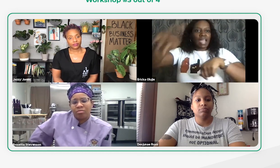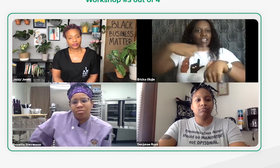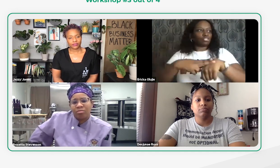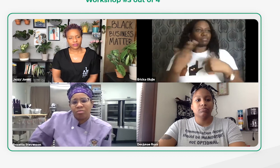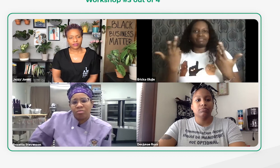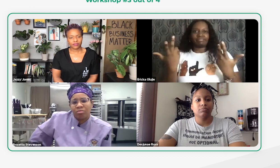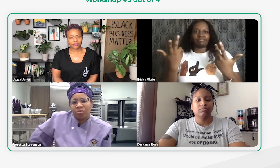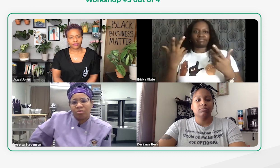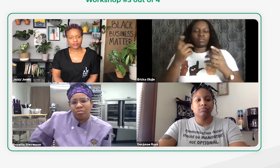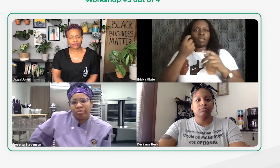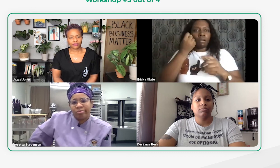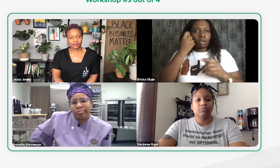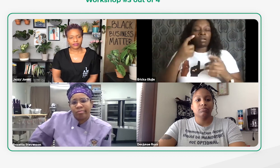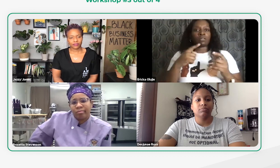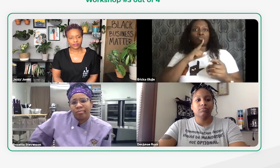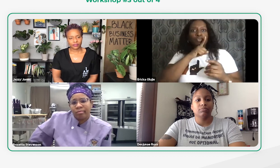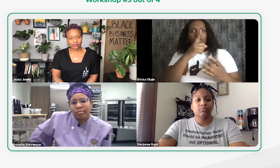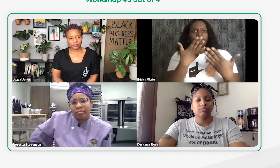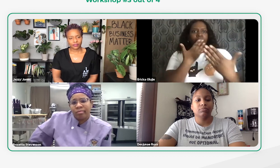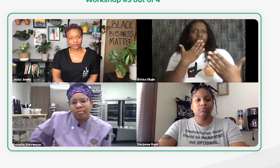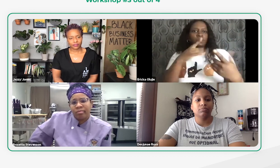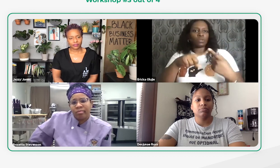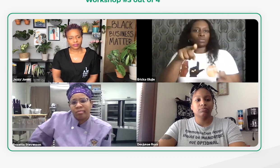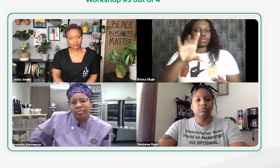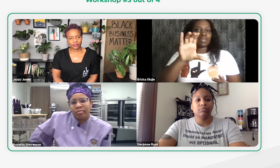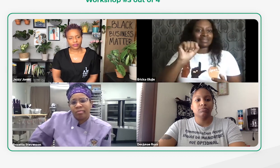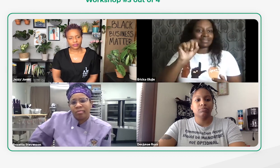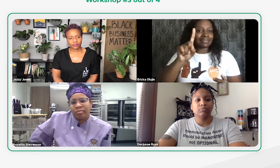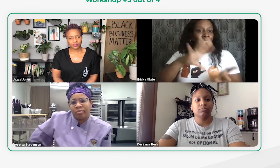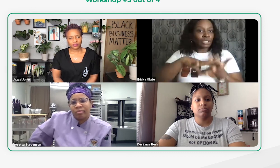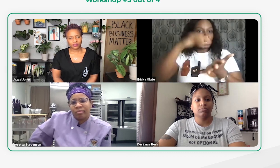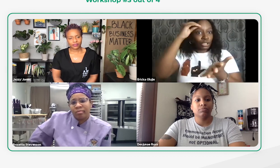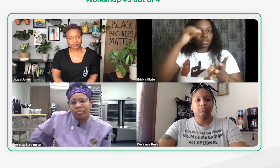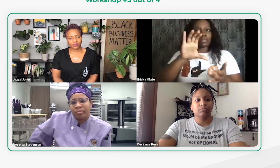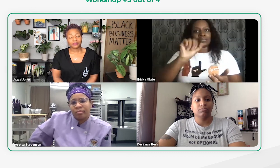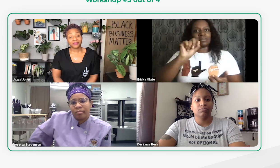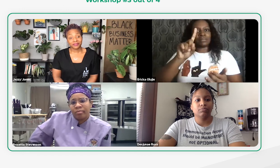That is typically what it's always been. It's natural. Thanks, to CSD